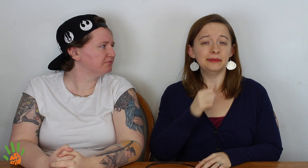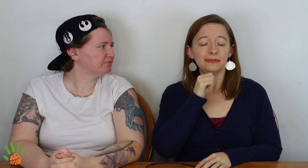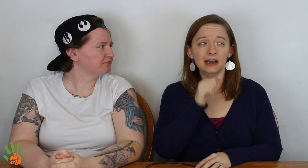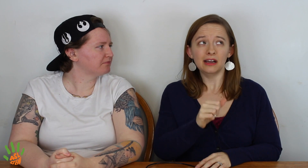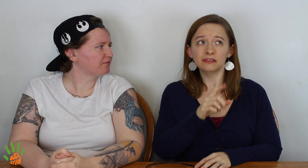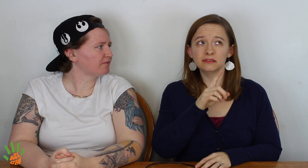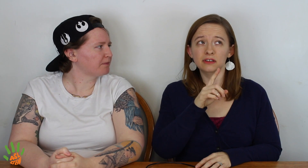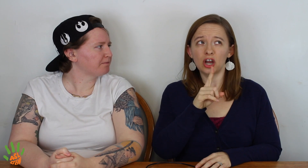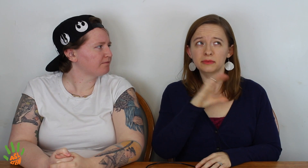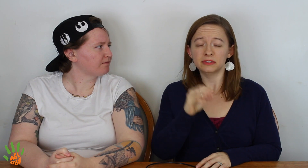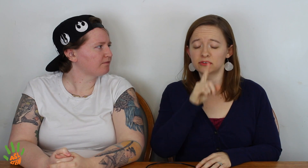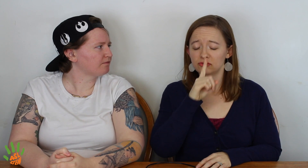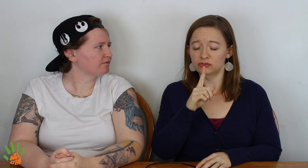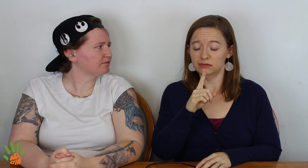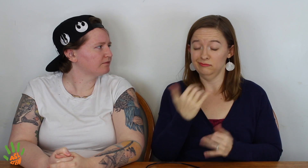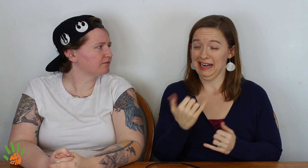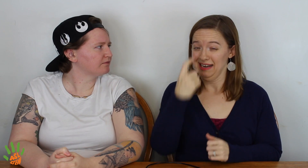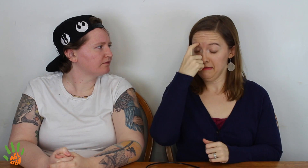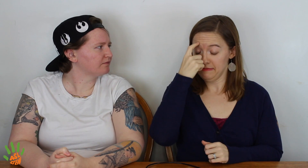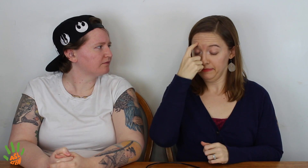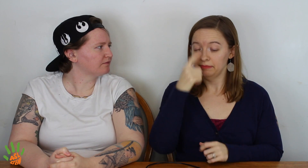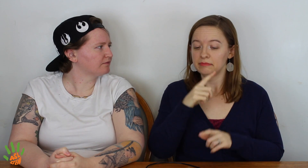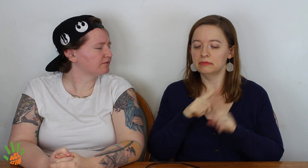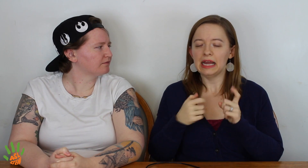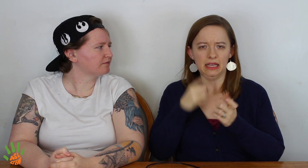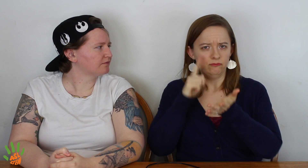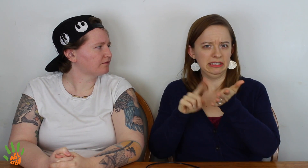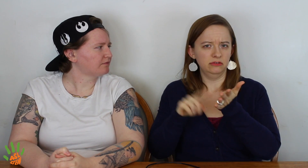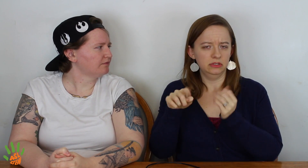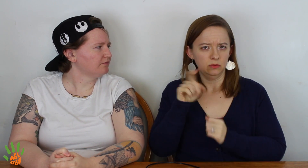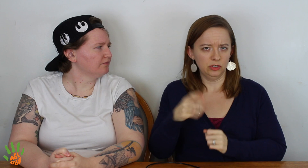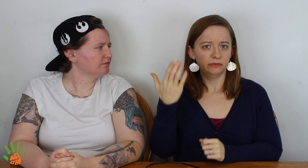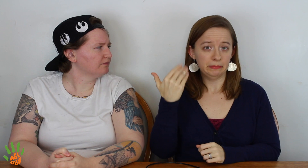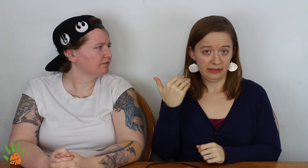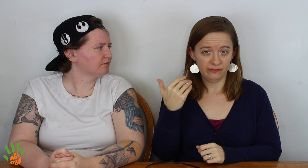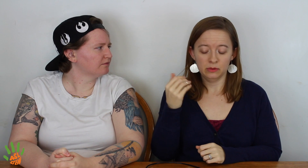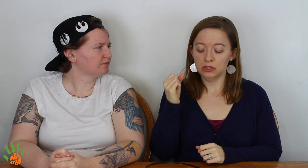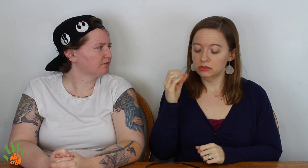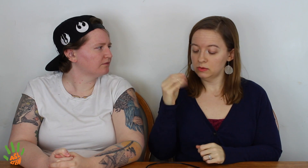Umm, I'm not 100% sure, right now off the top of my head, but I've researched that question before.